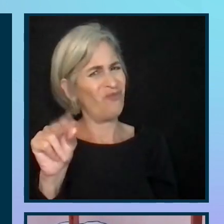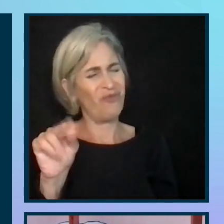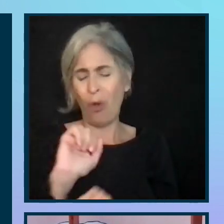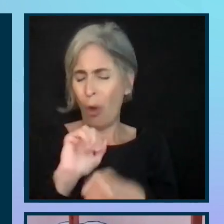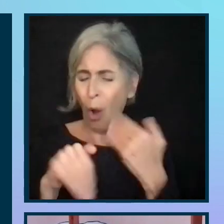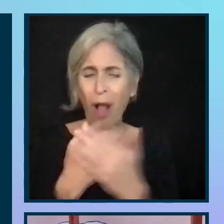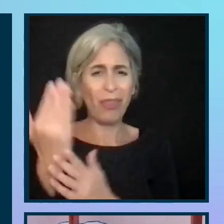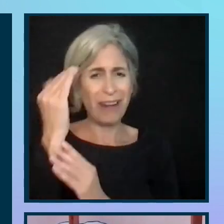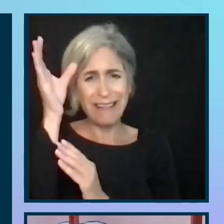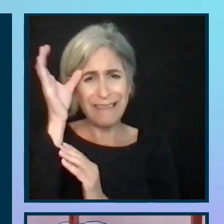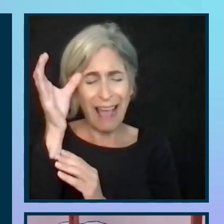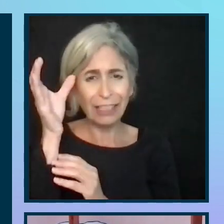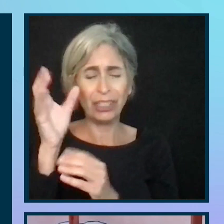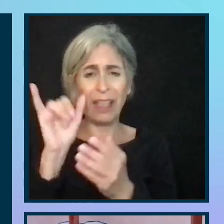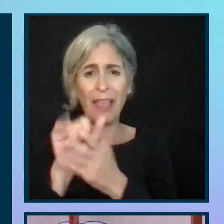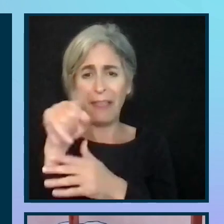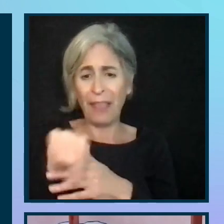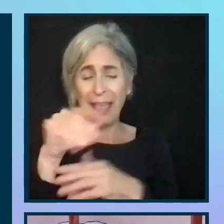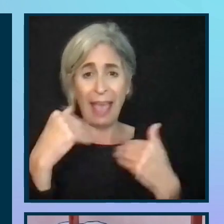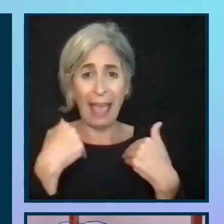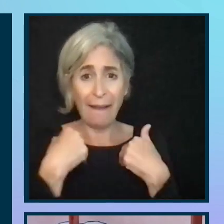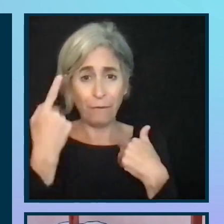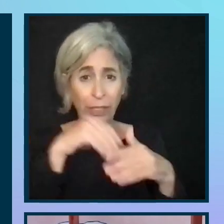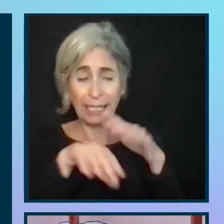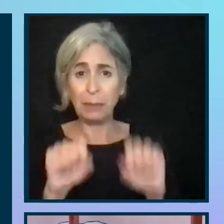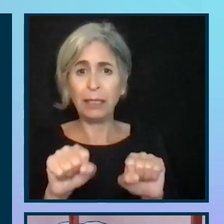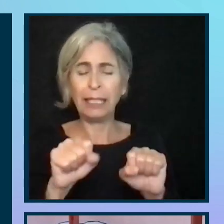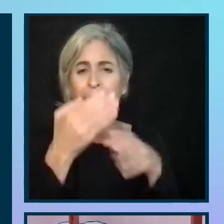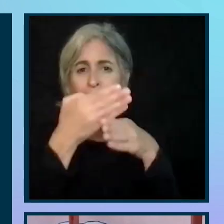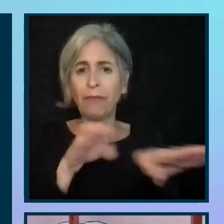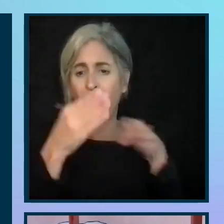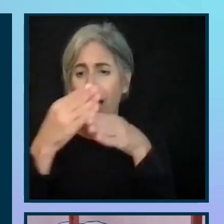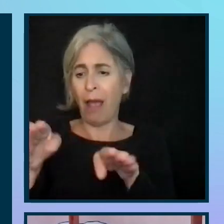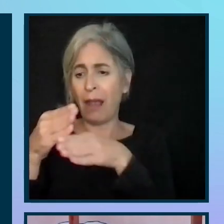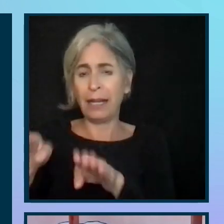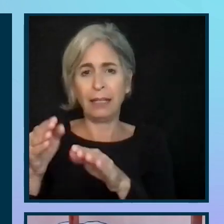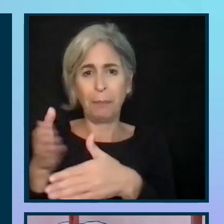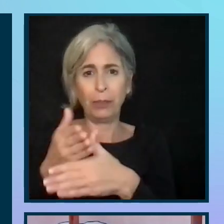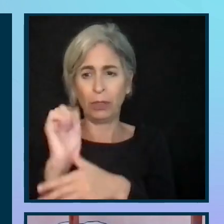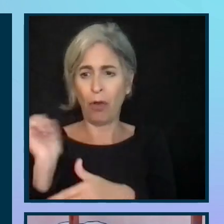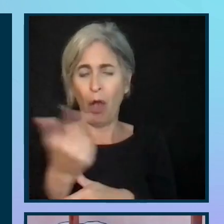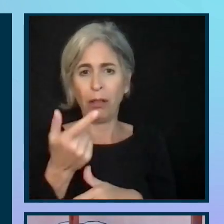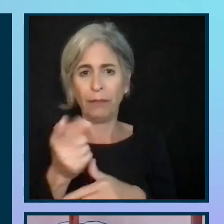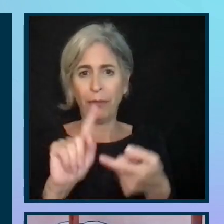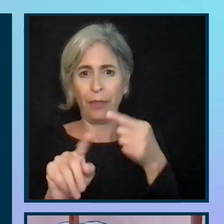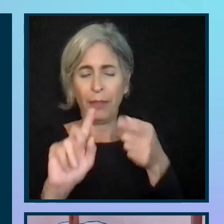that a single accessibility expert would have is divided amongst the crew in their different roles, right?